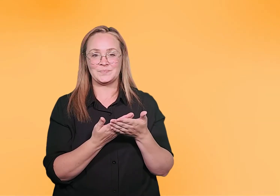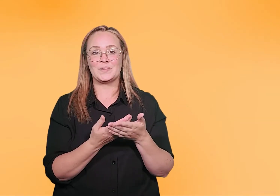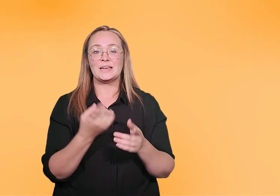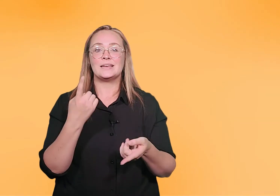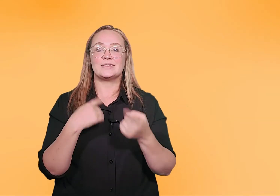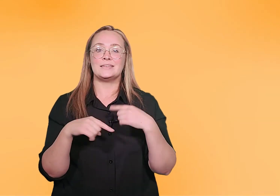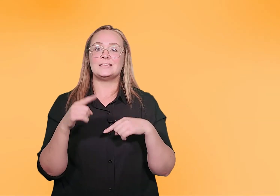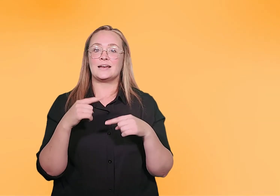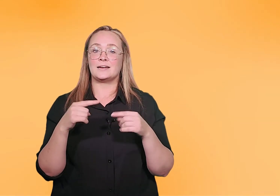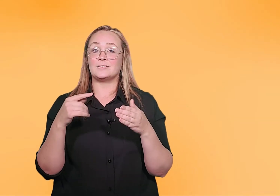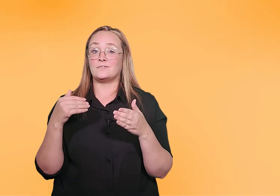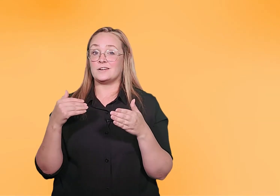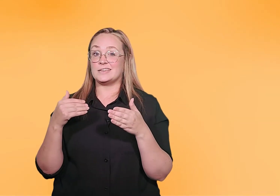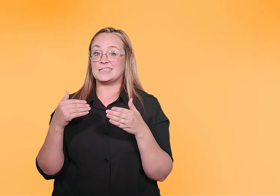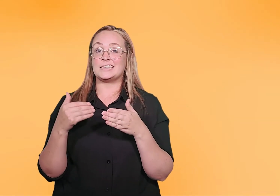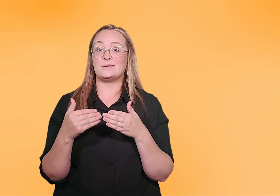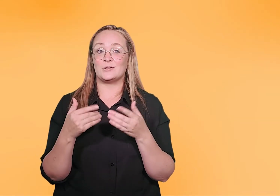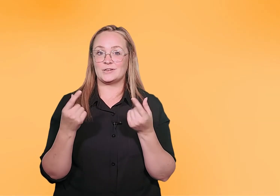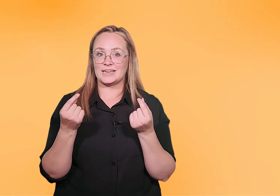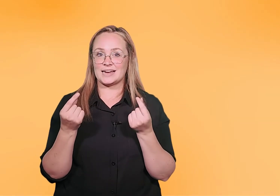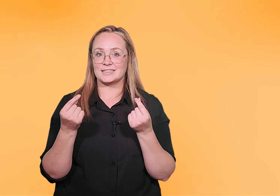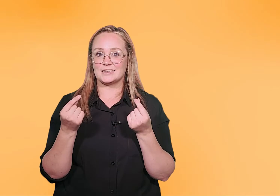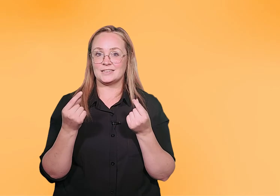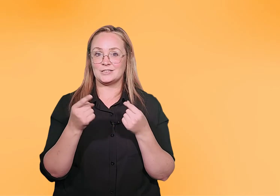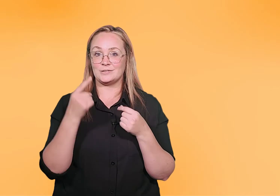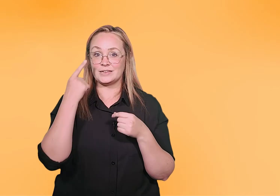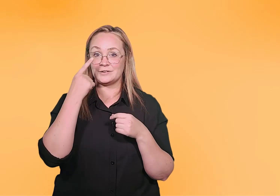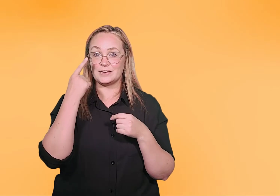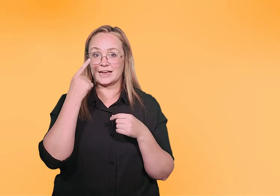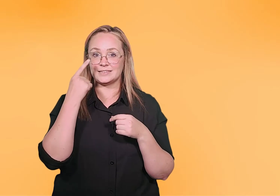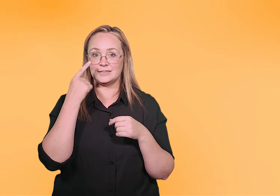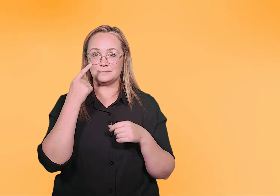This sign is a very similar task. Do you think you can guess it?